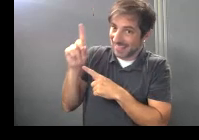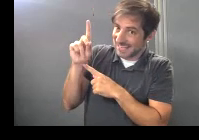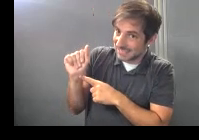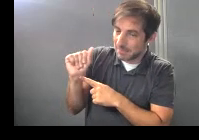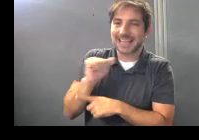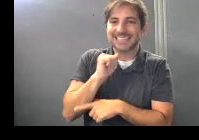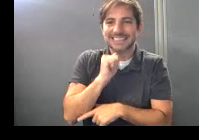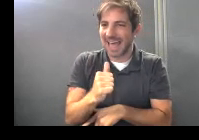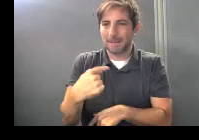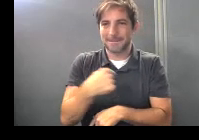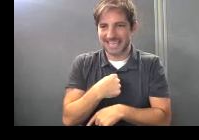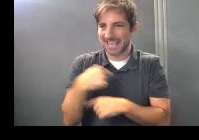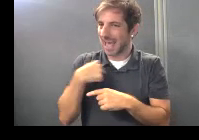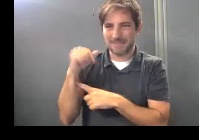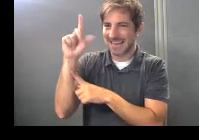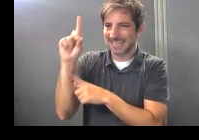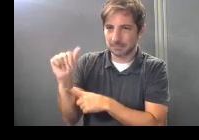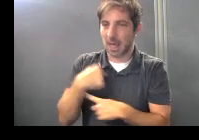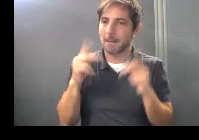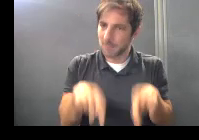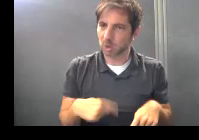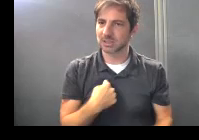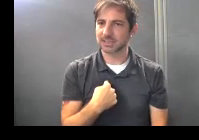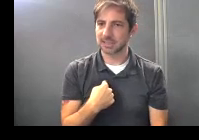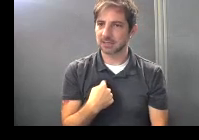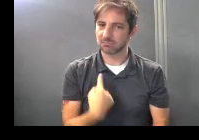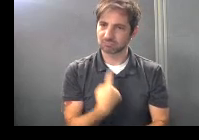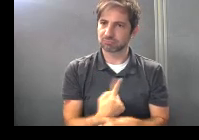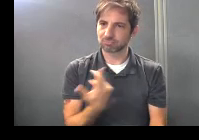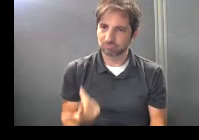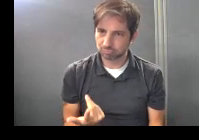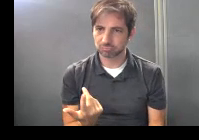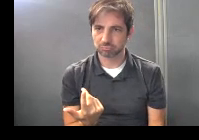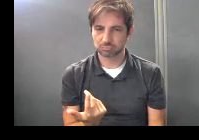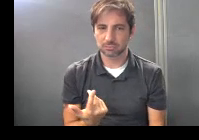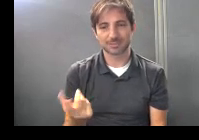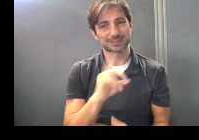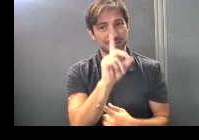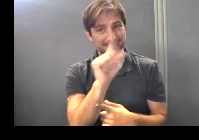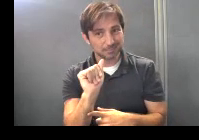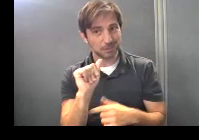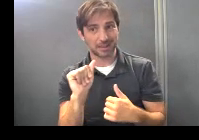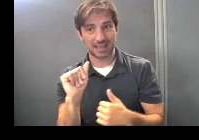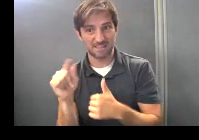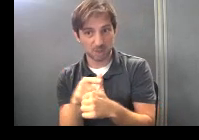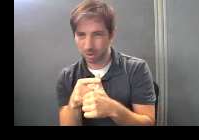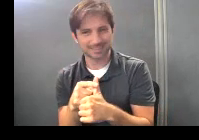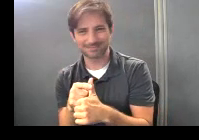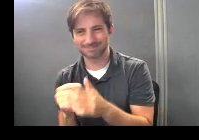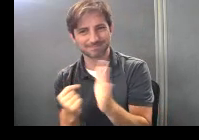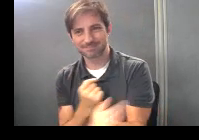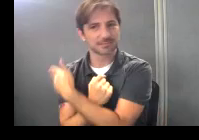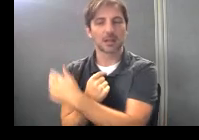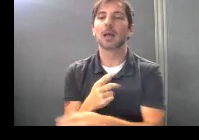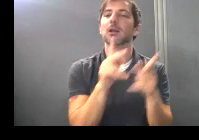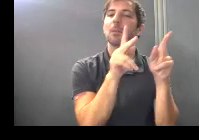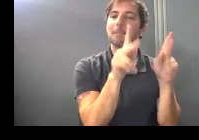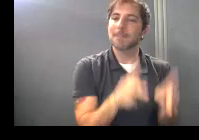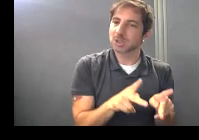RATHER THAN SAYING TO HAVE DISABILITY FIRST, IT'S YOU'RE A PERSON FIRST.